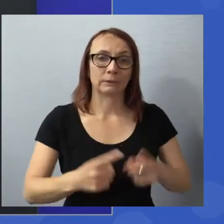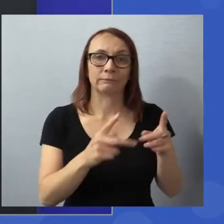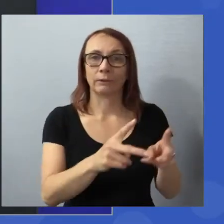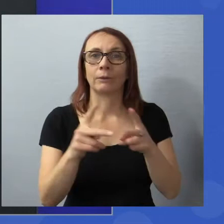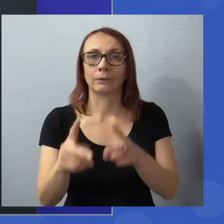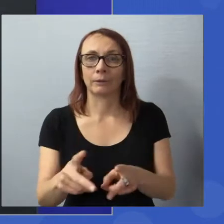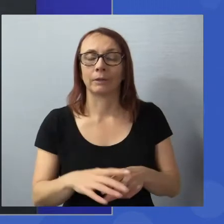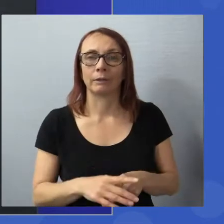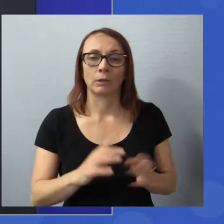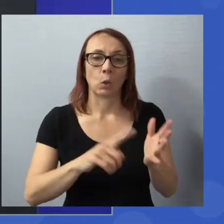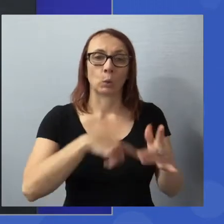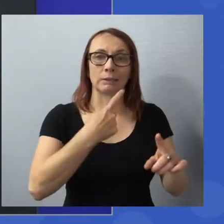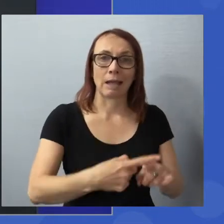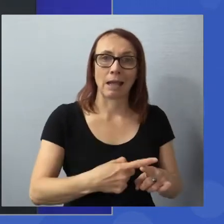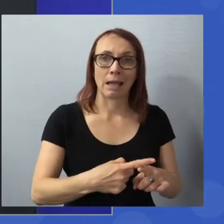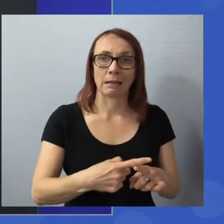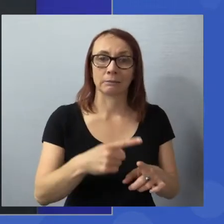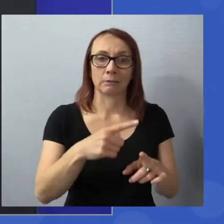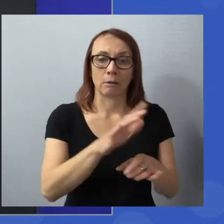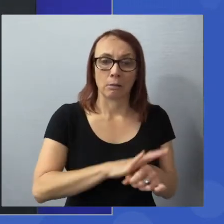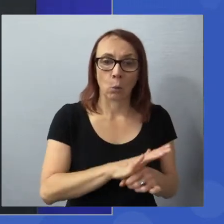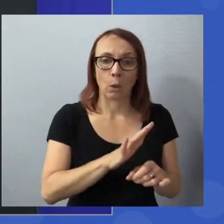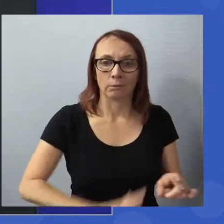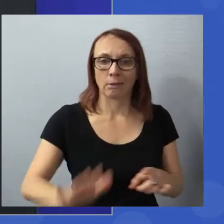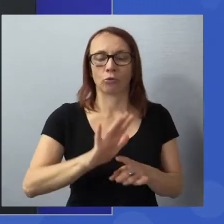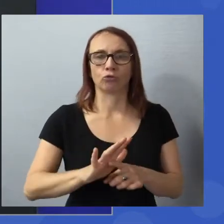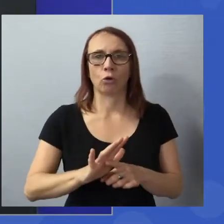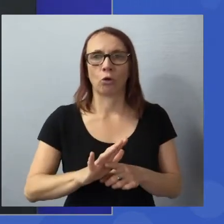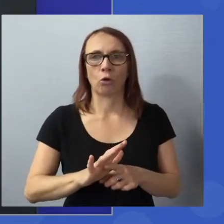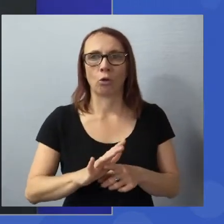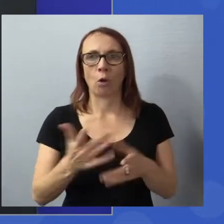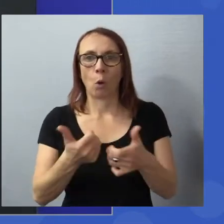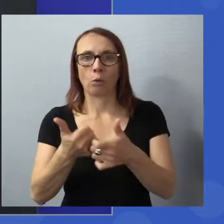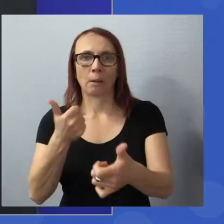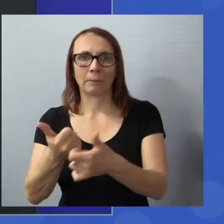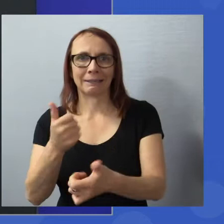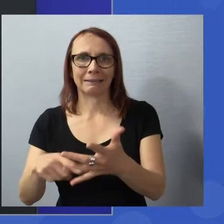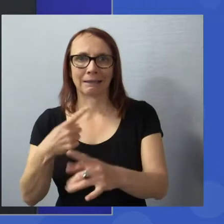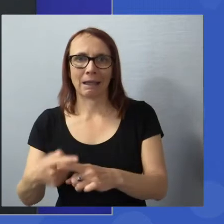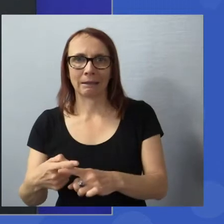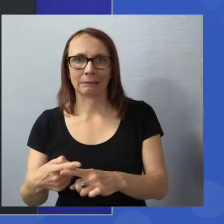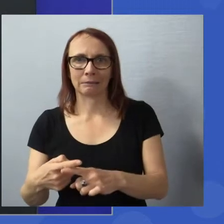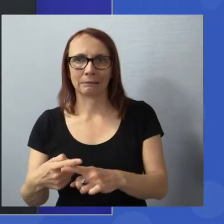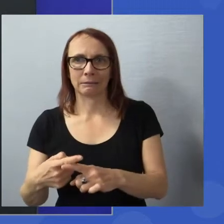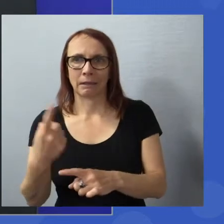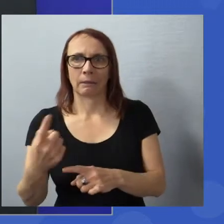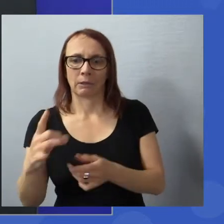taxation locally nationally and to the companies investing in and rewarding and